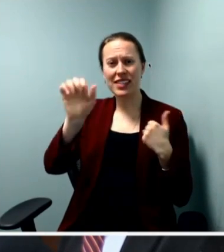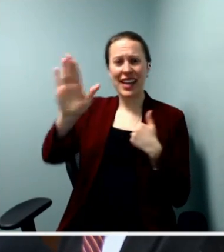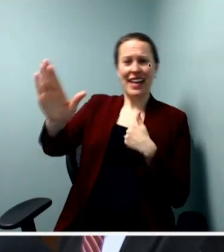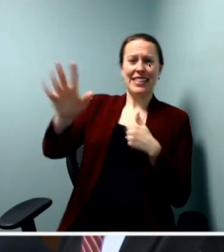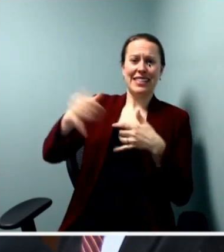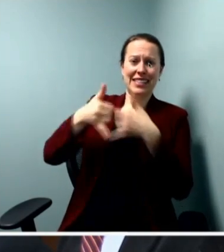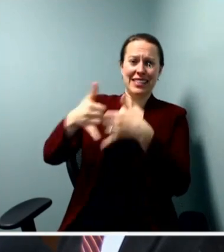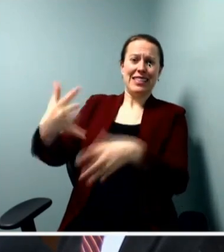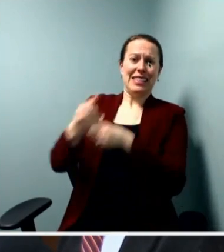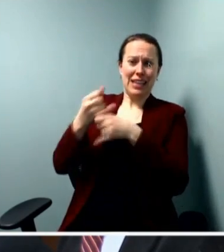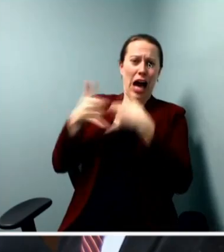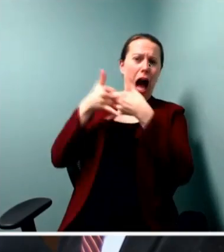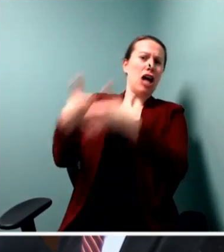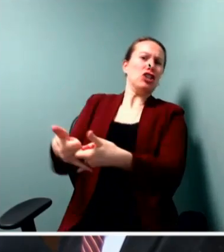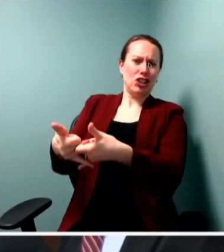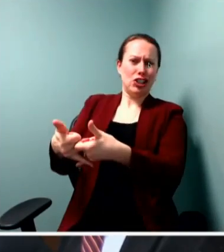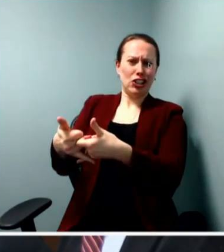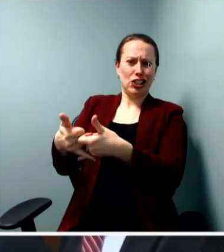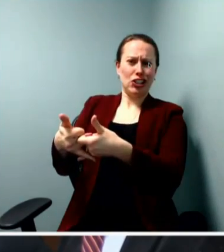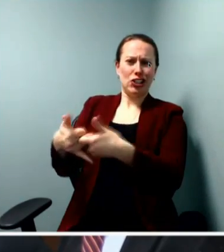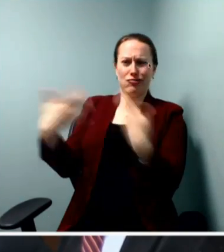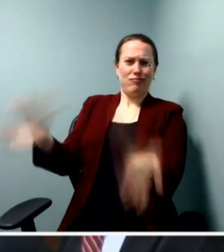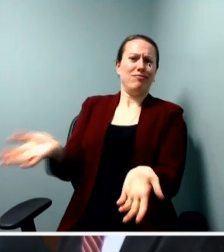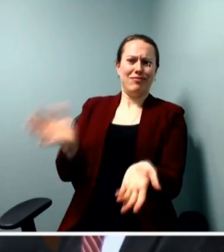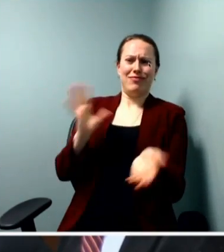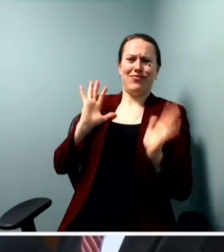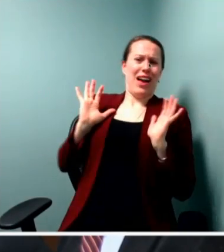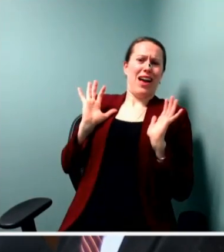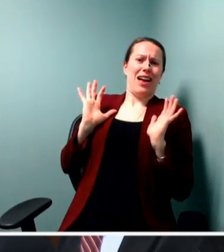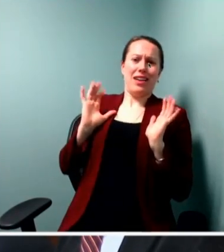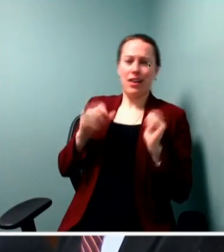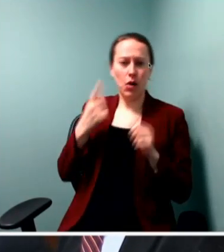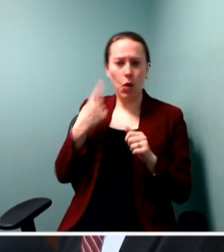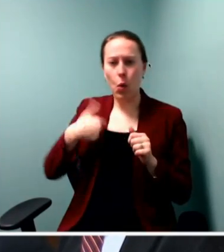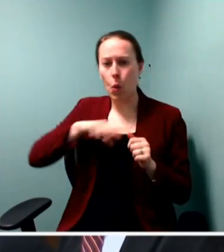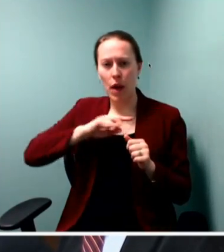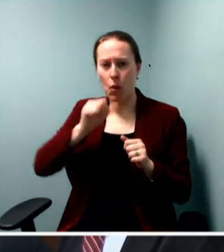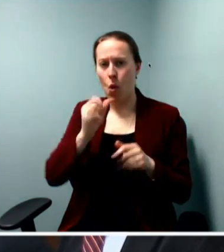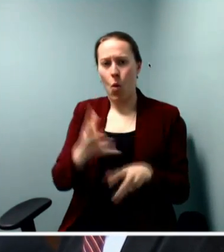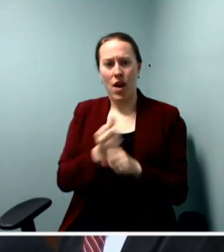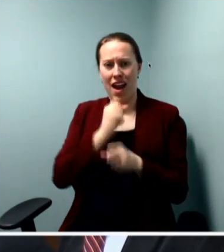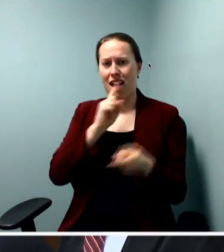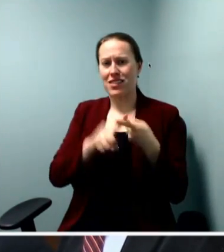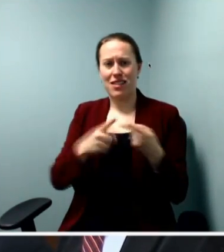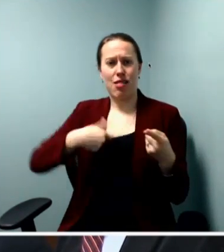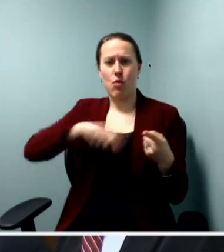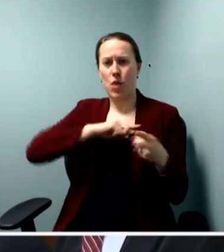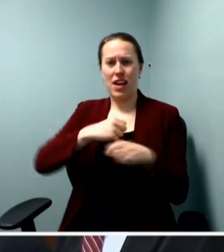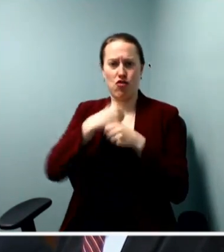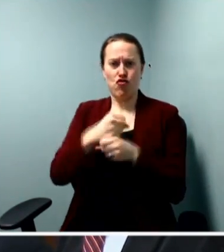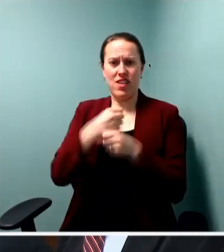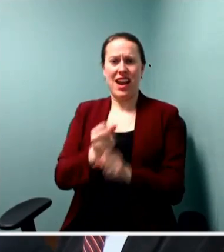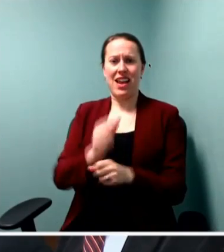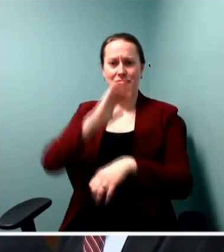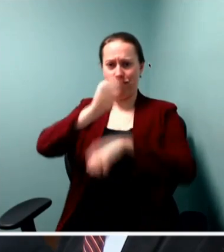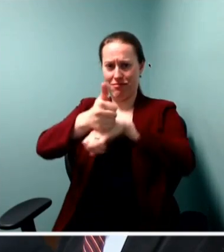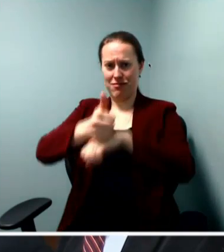It's like, we're not going to give those unless we create those images ourselves. And so, I went from a completely different perspective about--